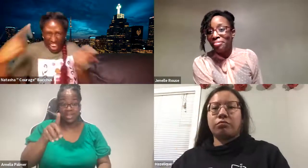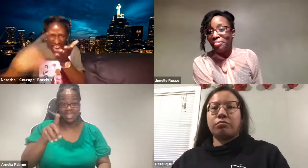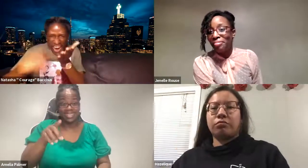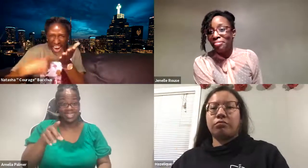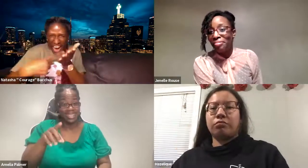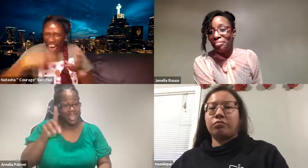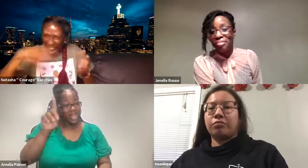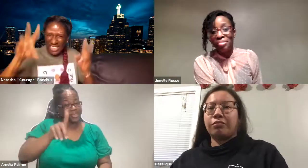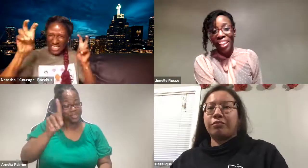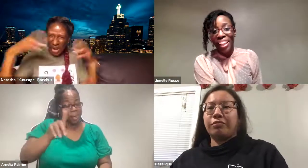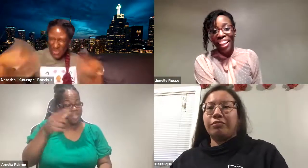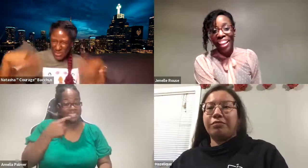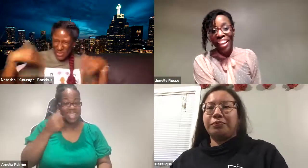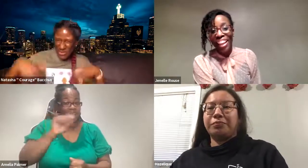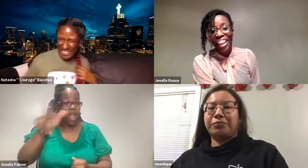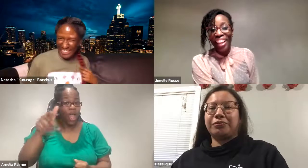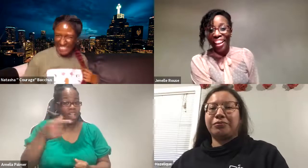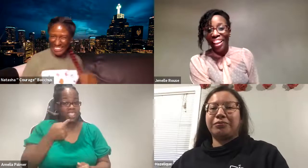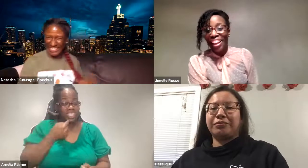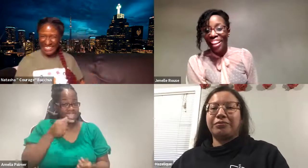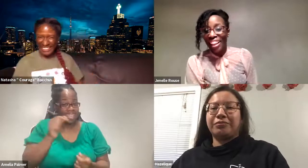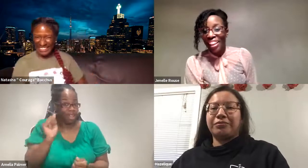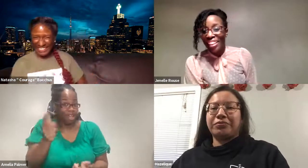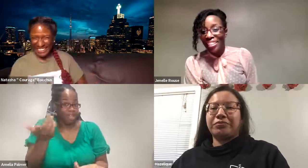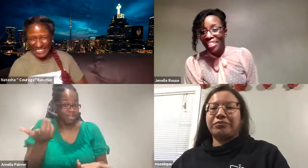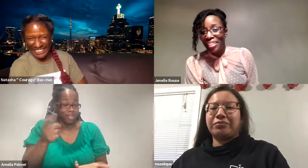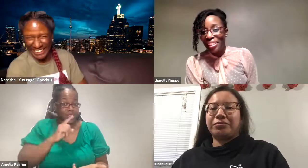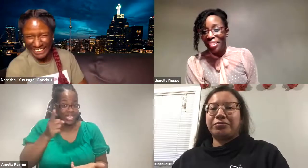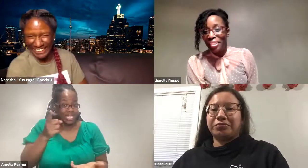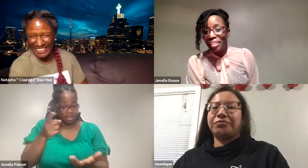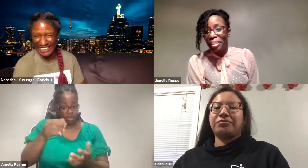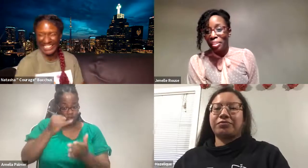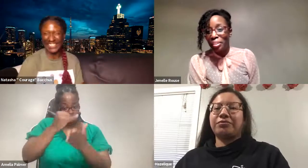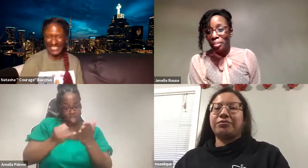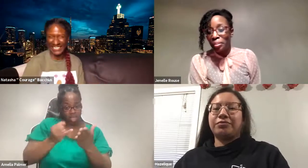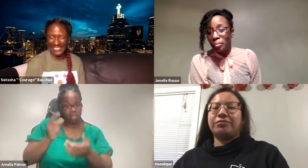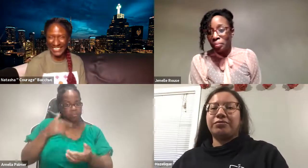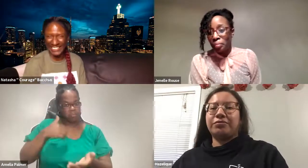this is such a hot discussion i love it! well exactly what dominique just said.